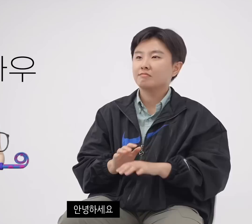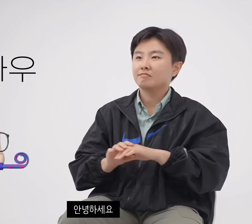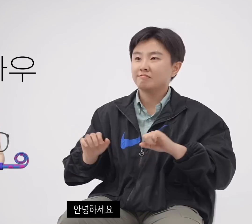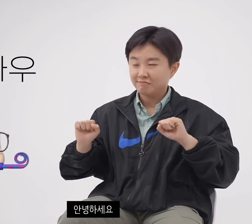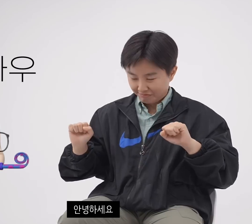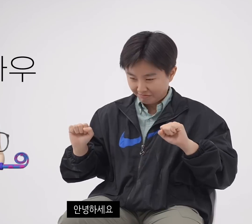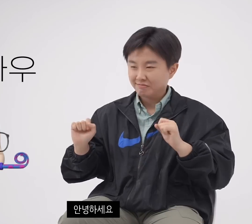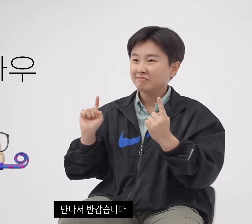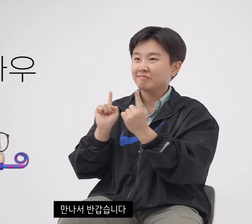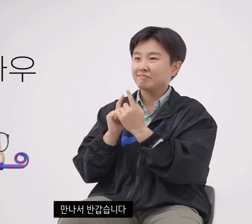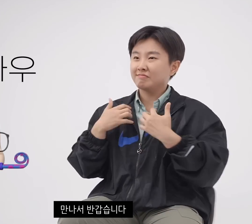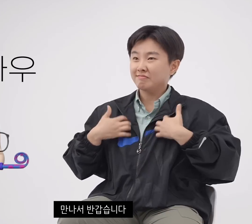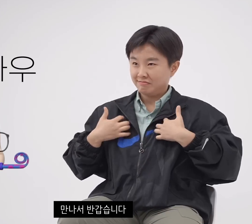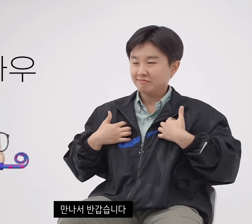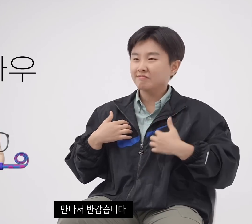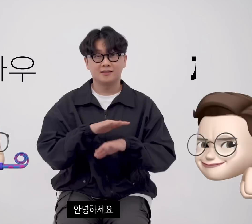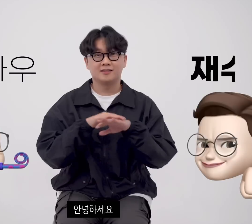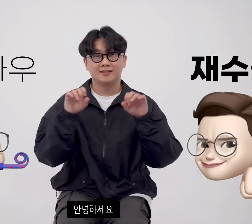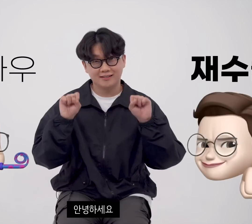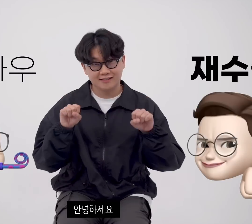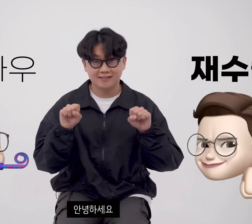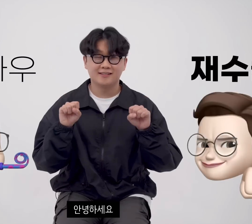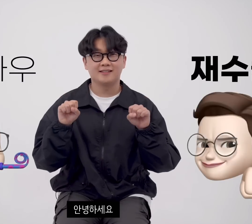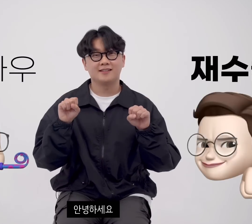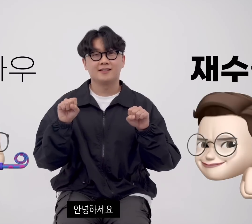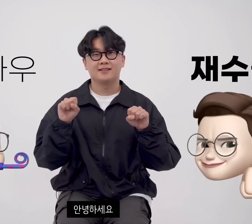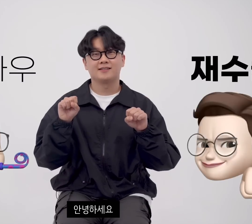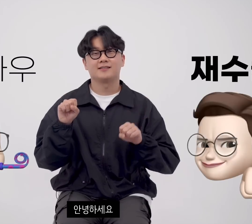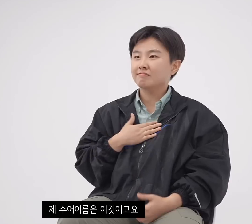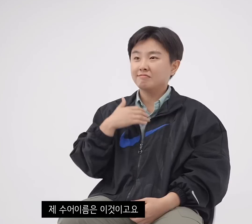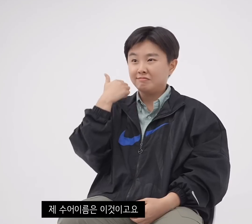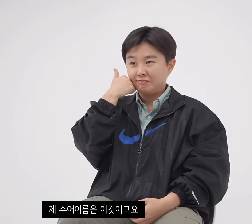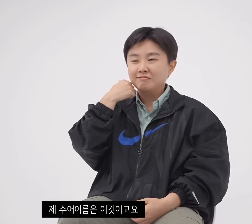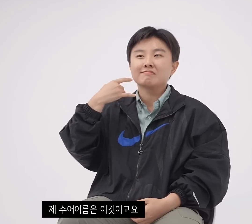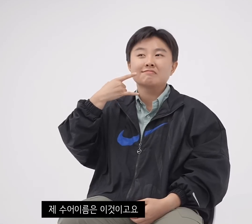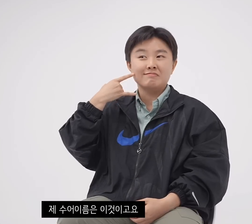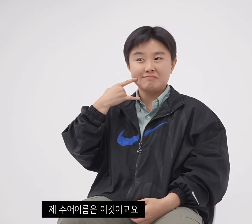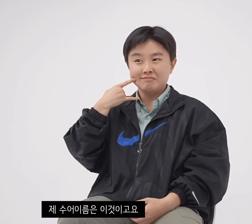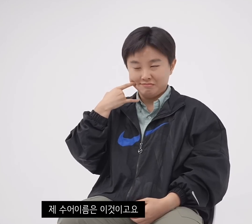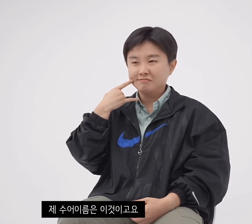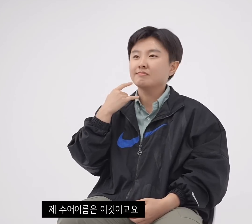Hello, nice to meet you. Hello, introduce yourself. My sign name is this.